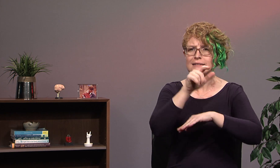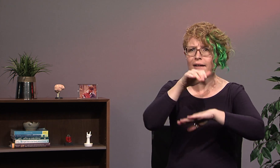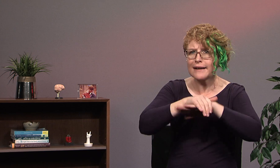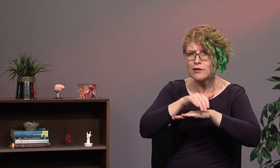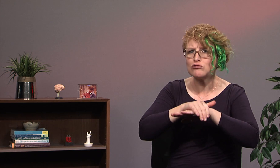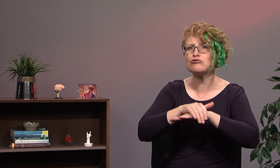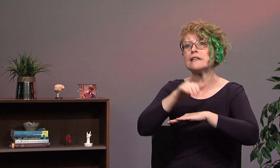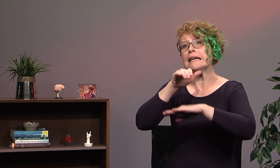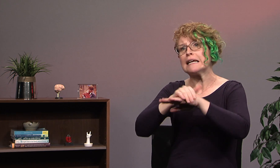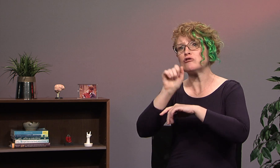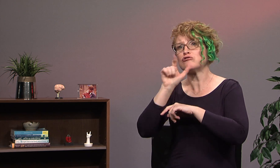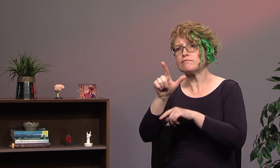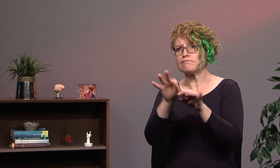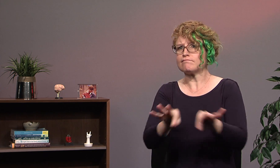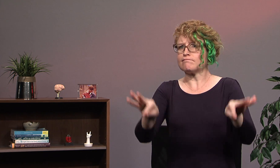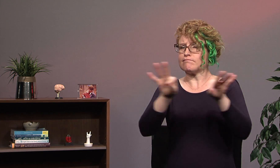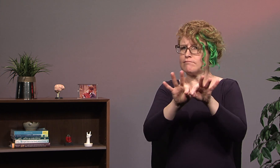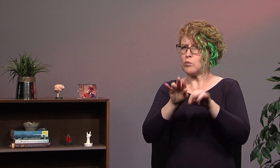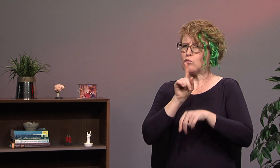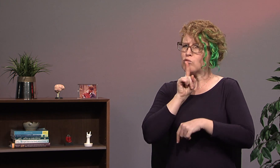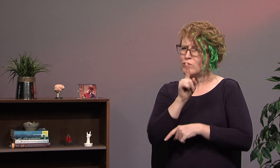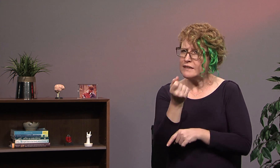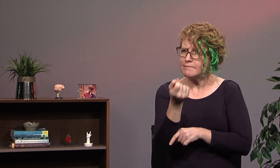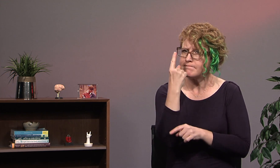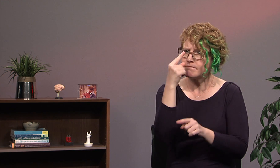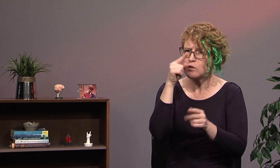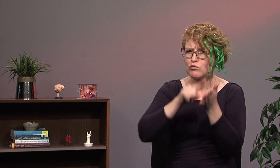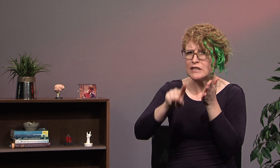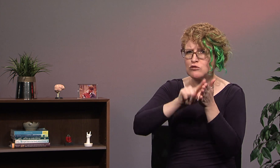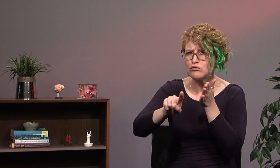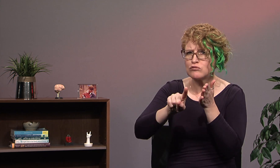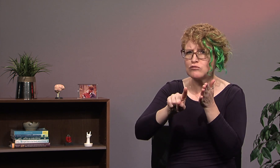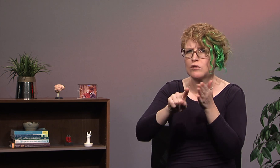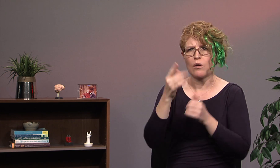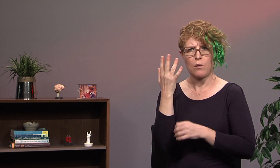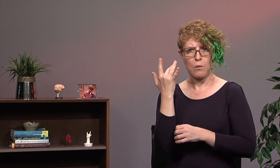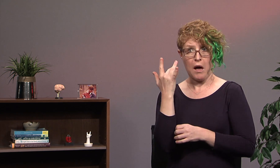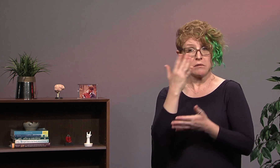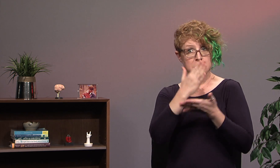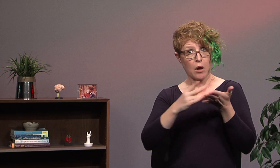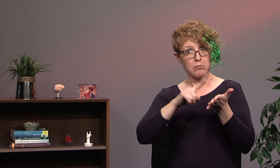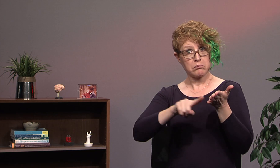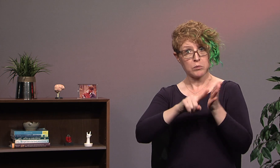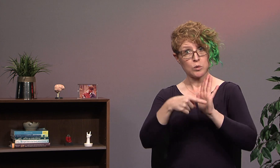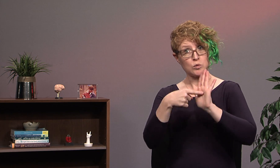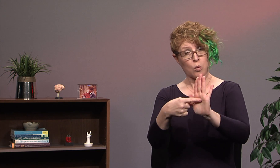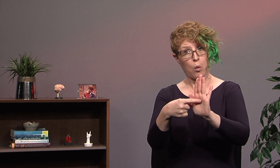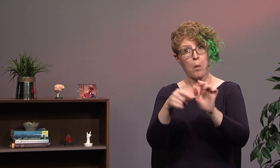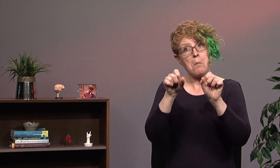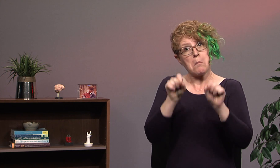As with any tool used to bridge ASL to English or English to ASL, it is important to fully understand the research.